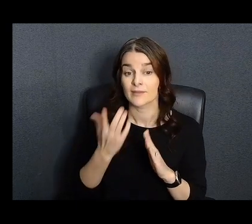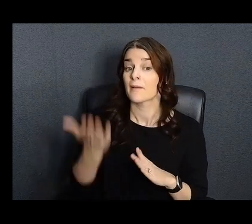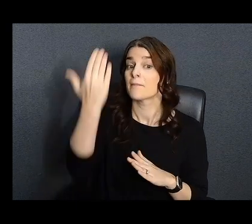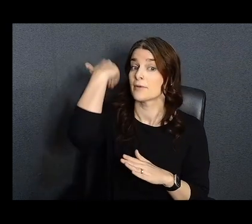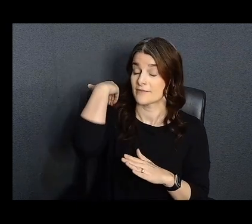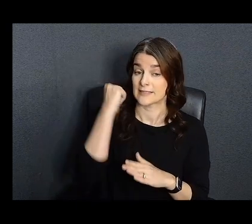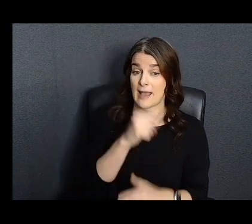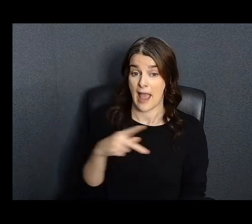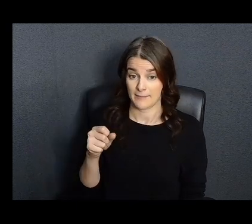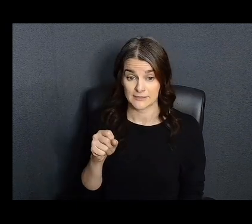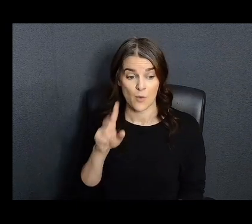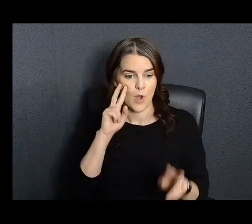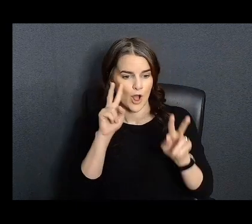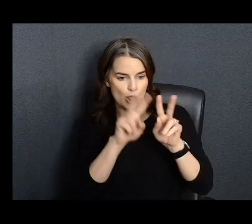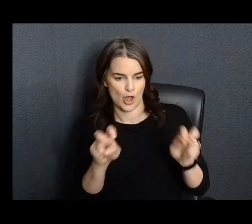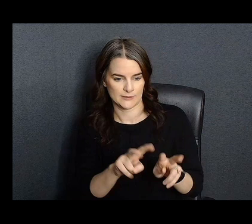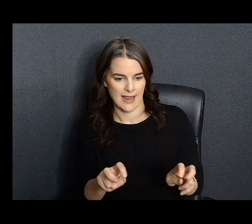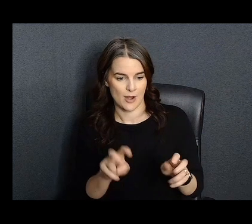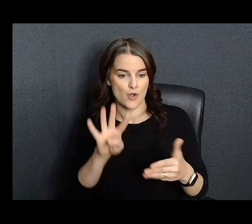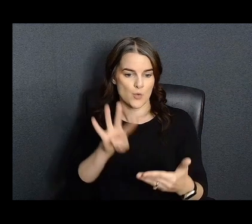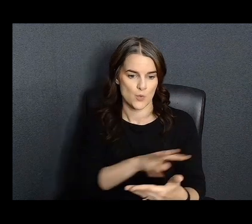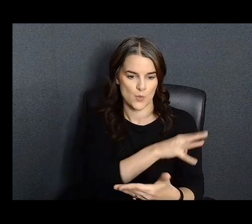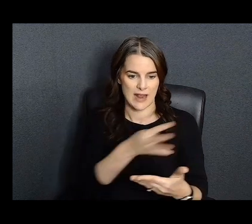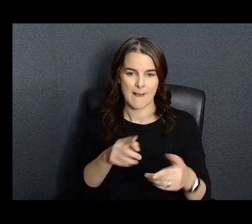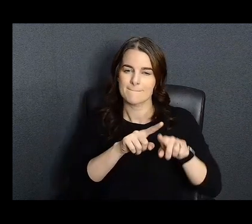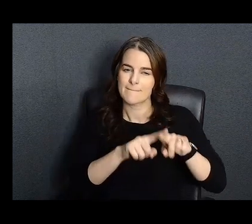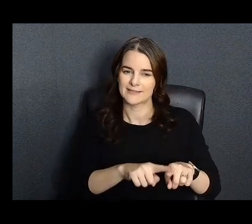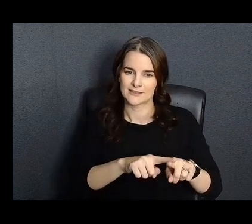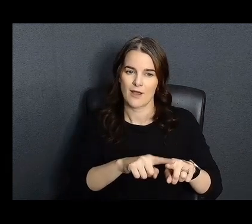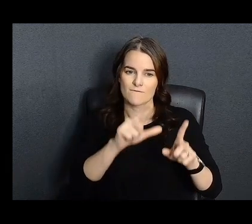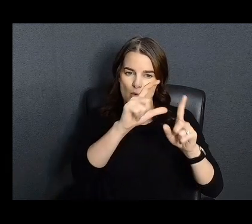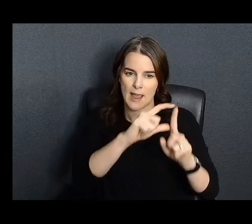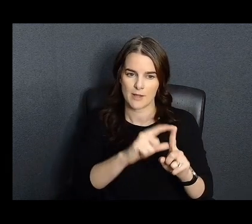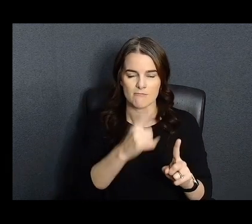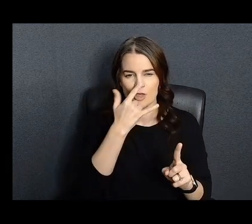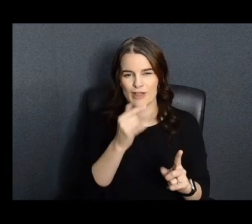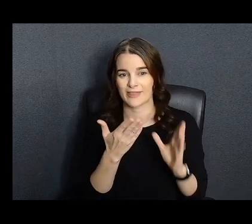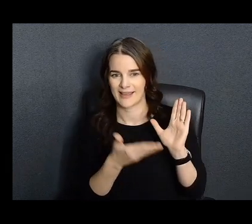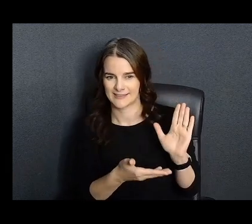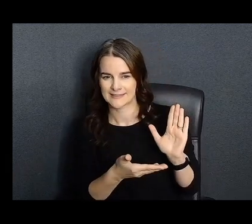we looked primarily at grid-based vocabulary. Something that looked like this that